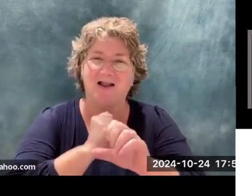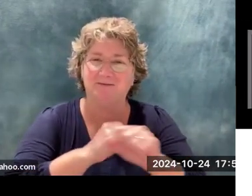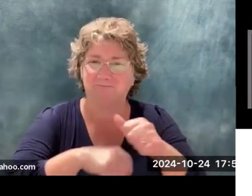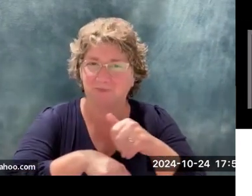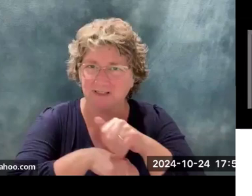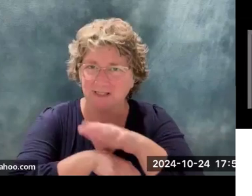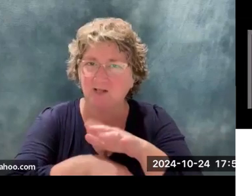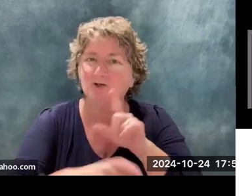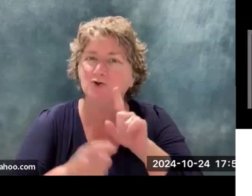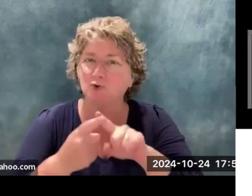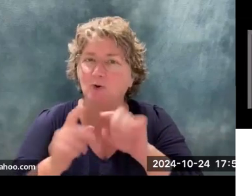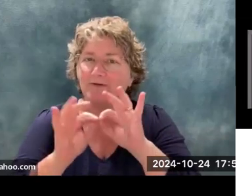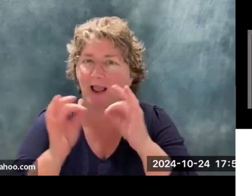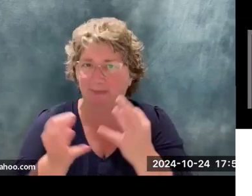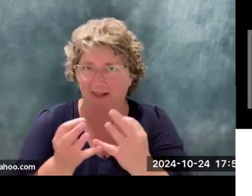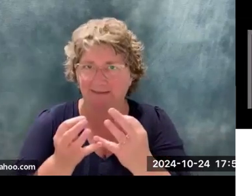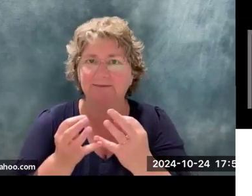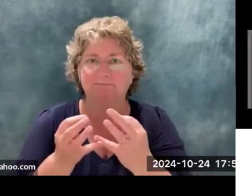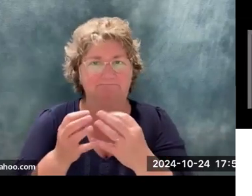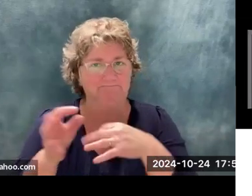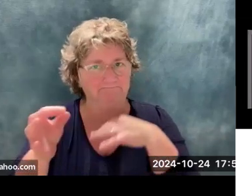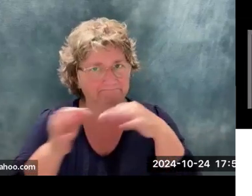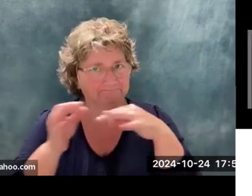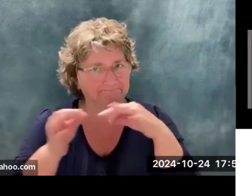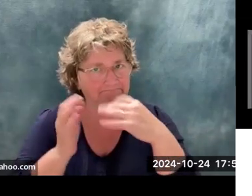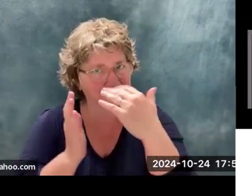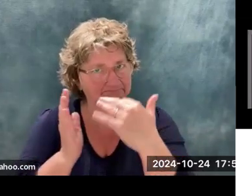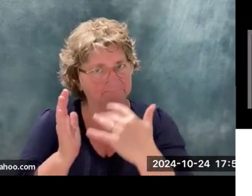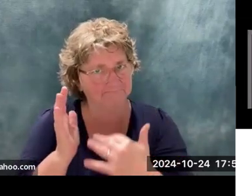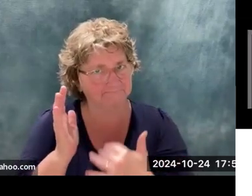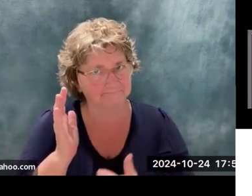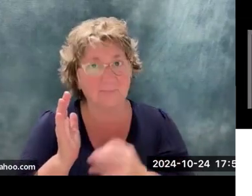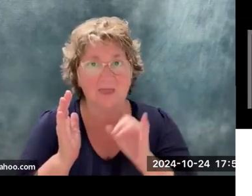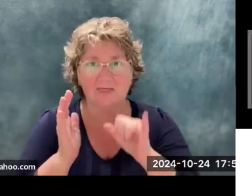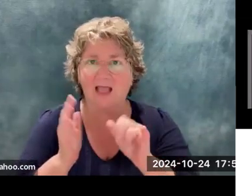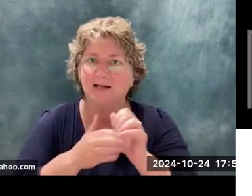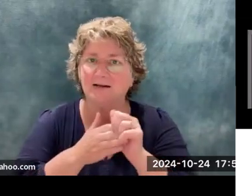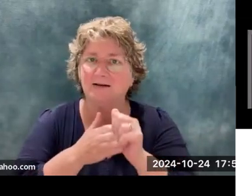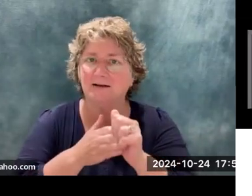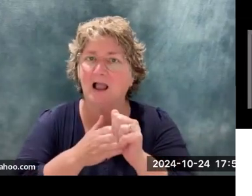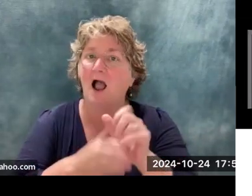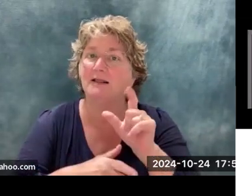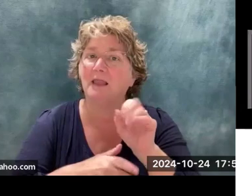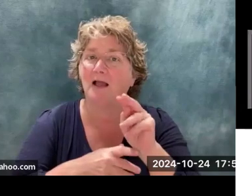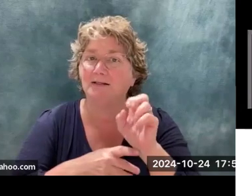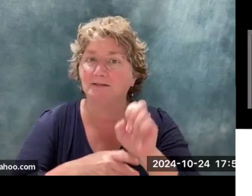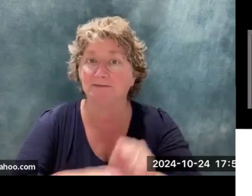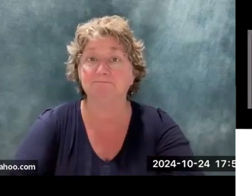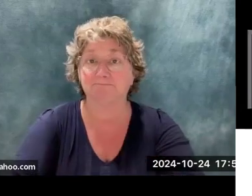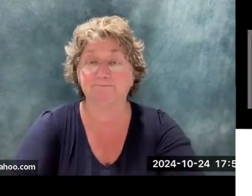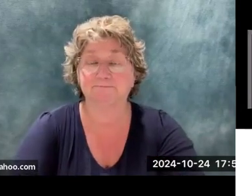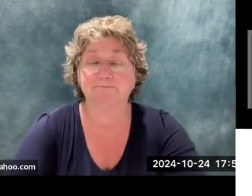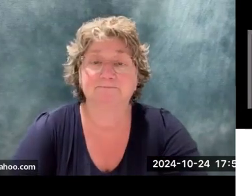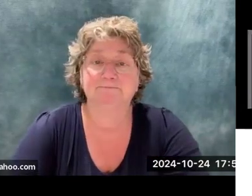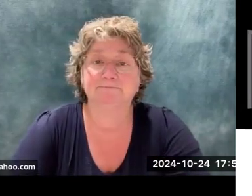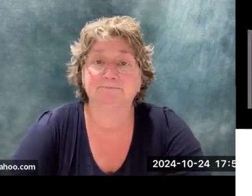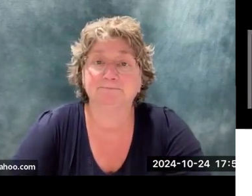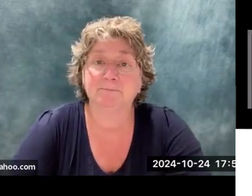with these types of guidelines. So with that, I want to also